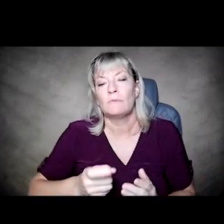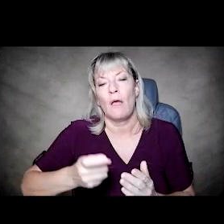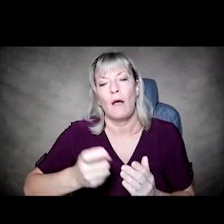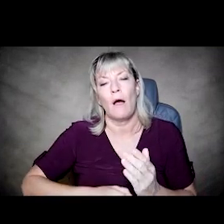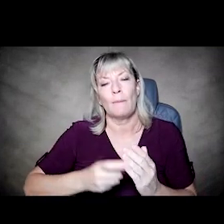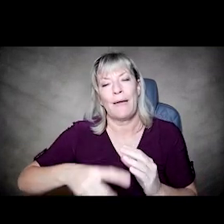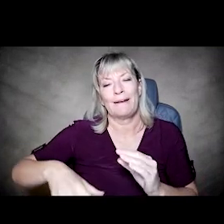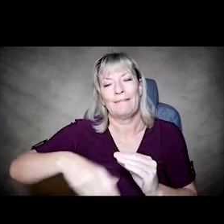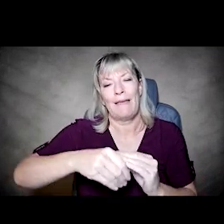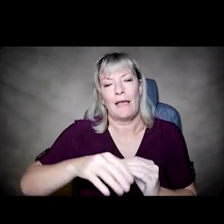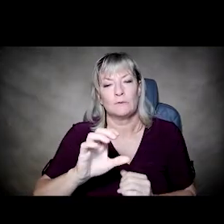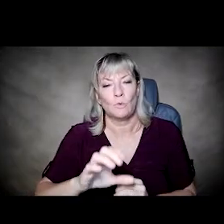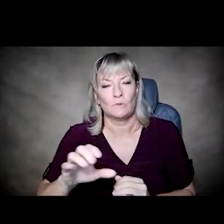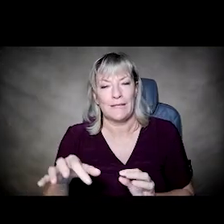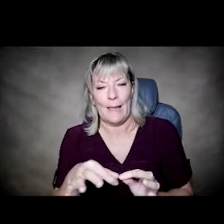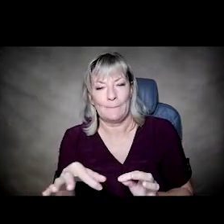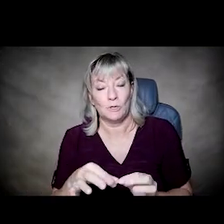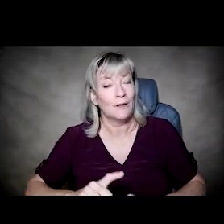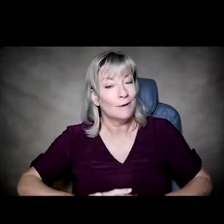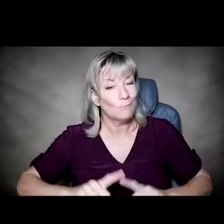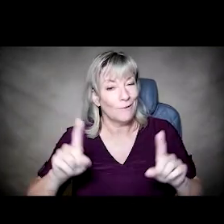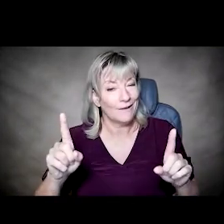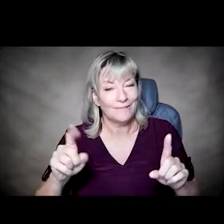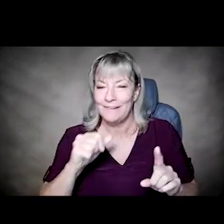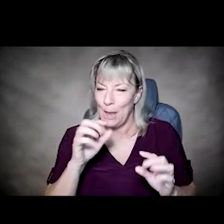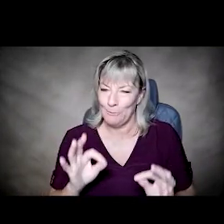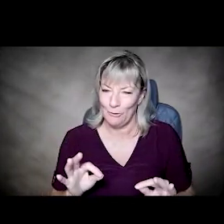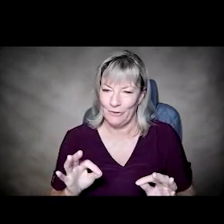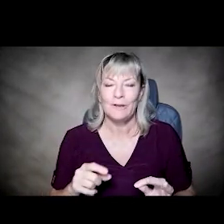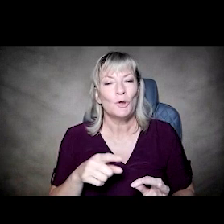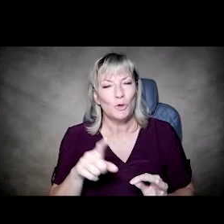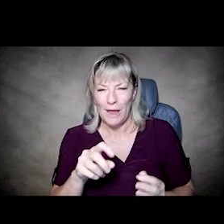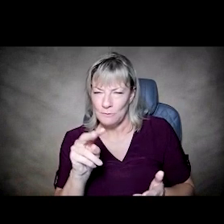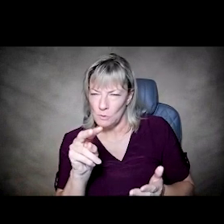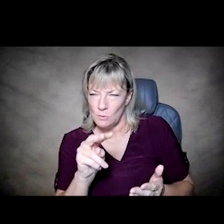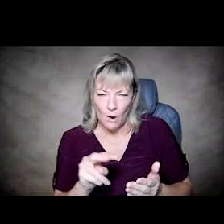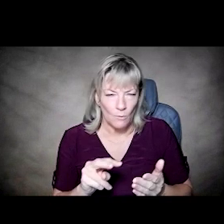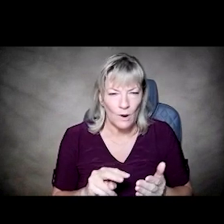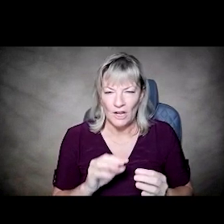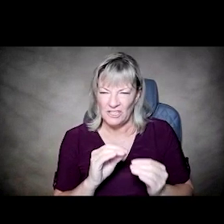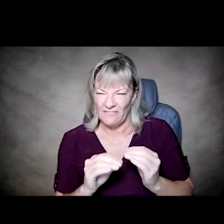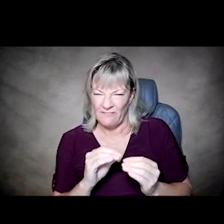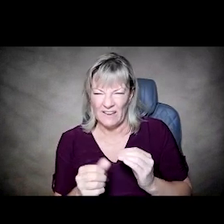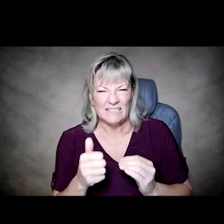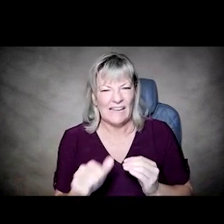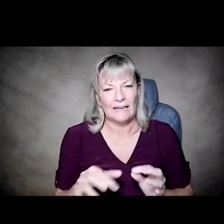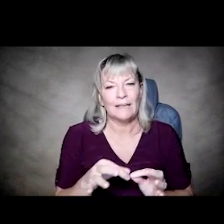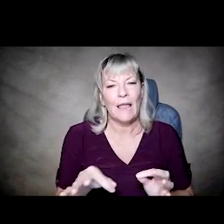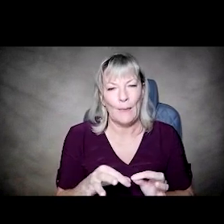However, it is not perfect, and you will need to review and correct any captioning errors.